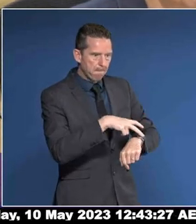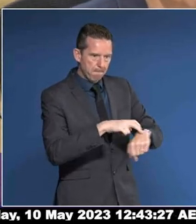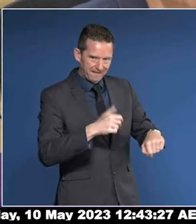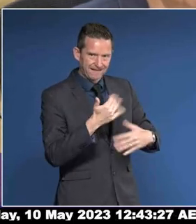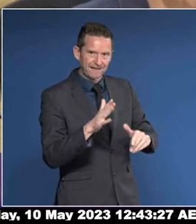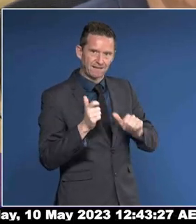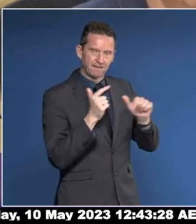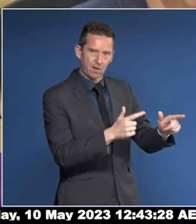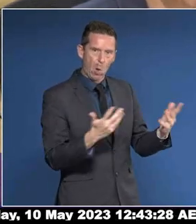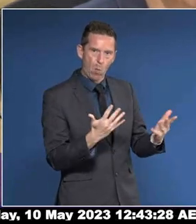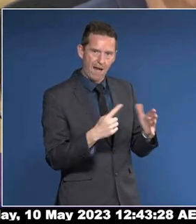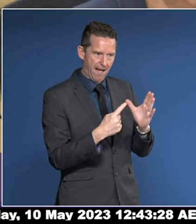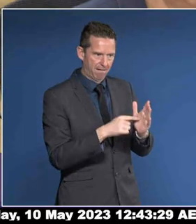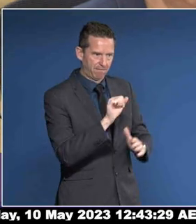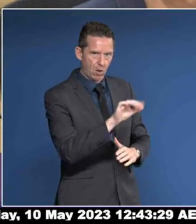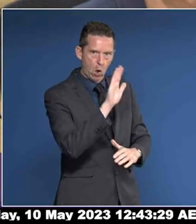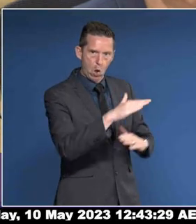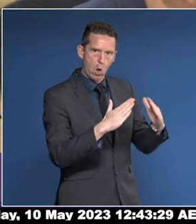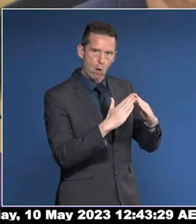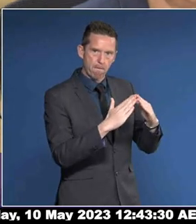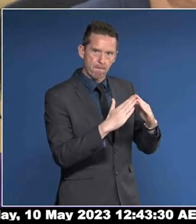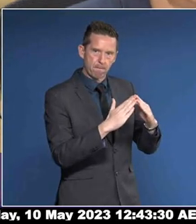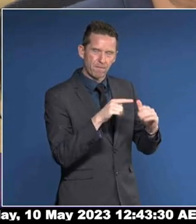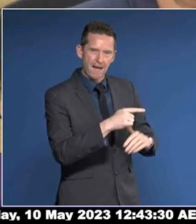family home at 8.45 on New Year's Eve?